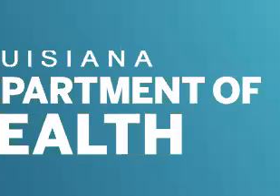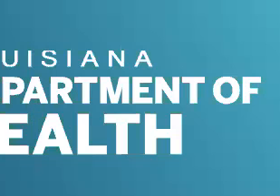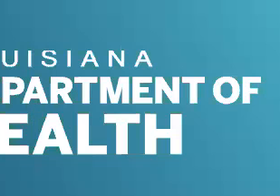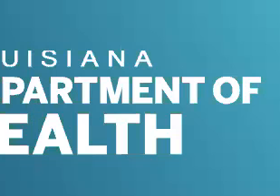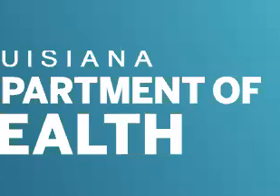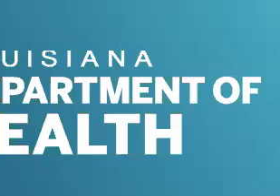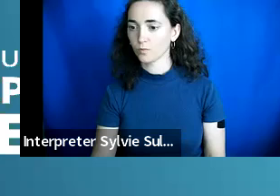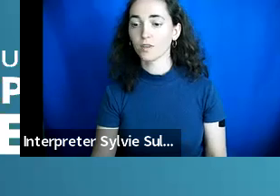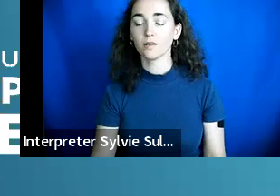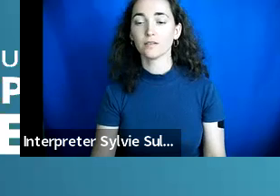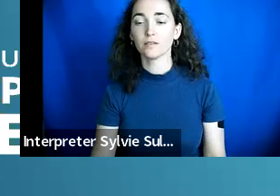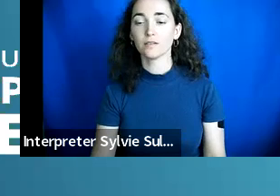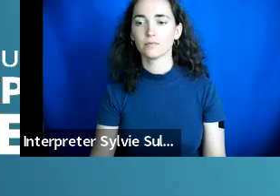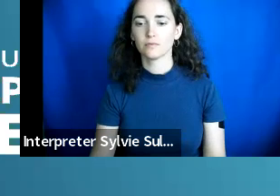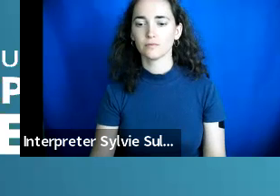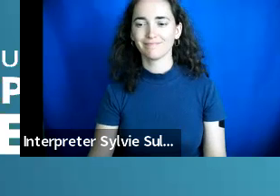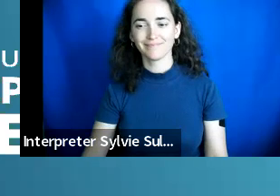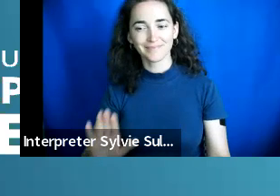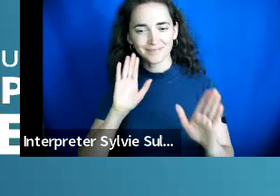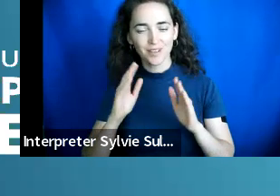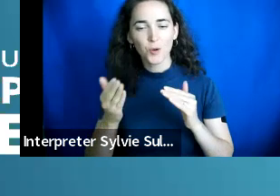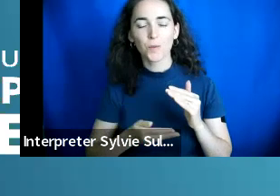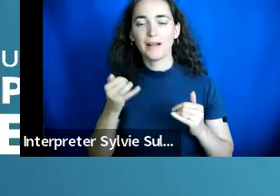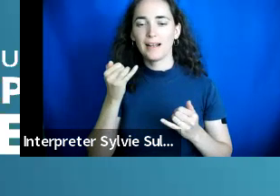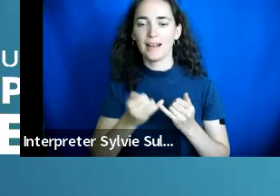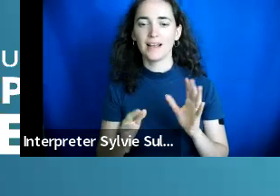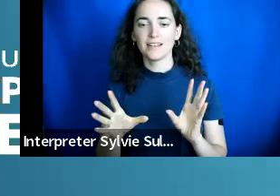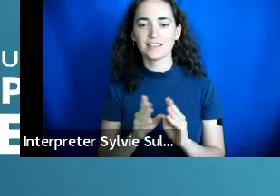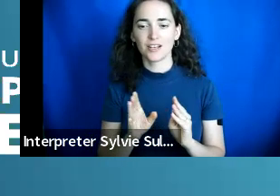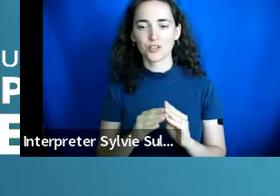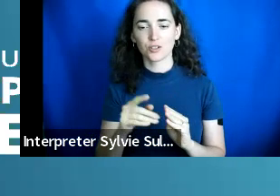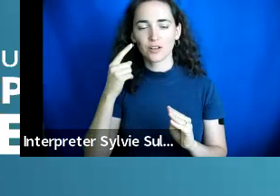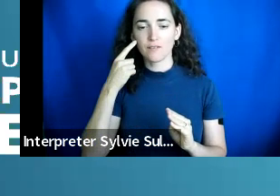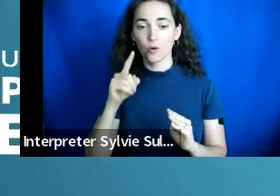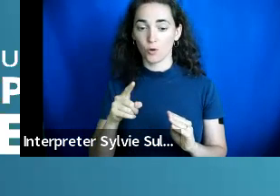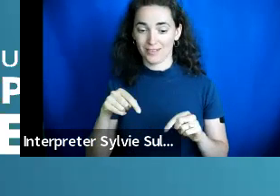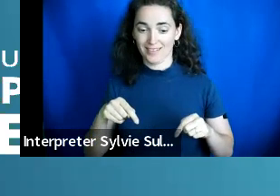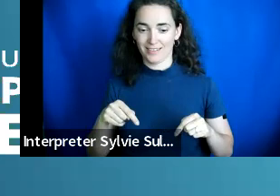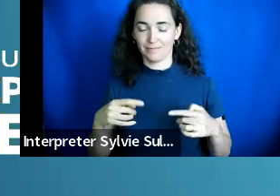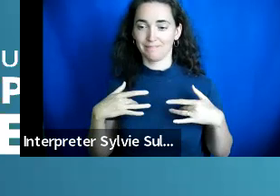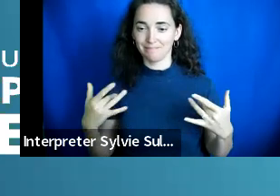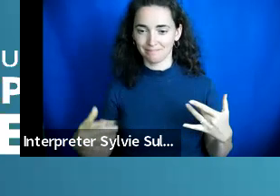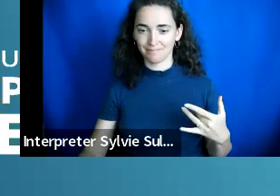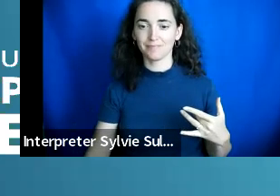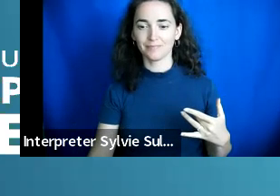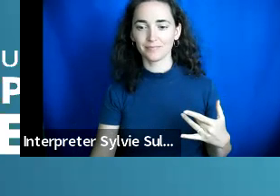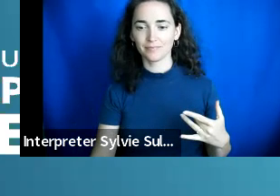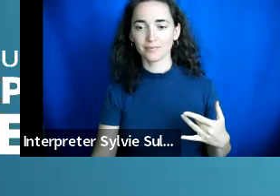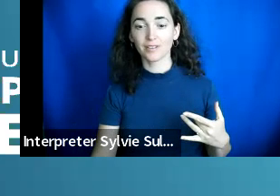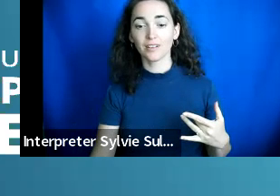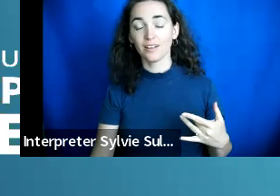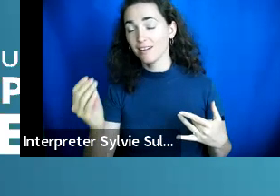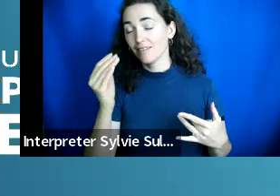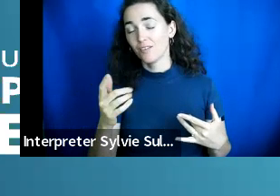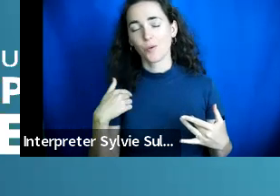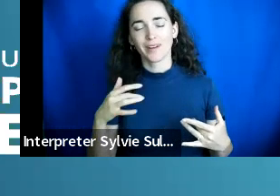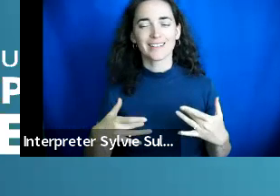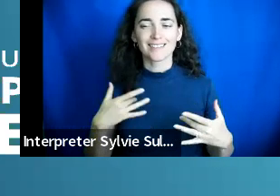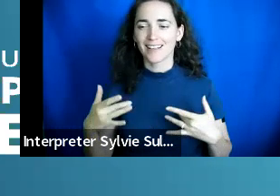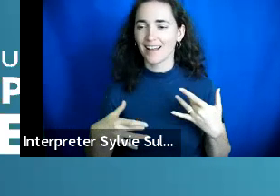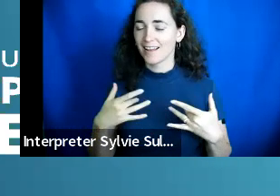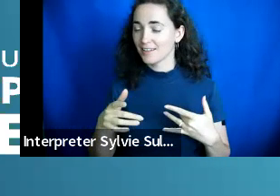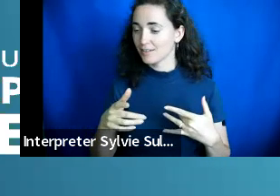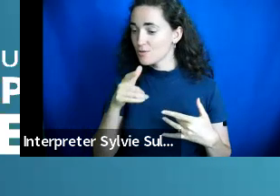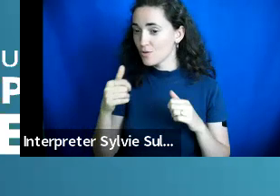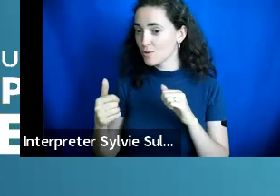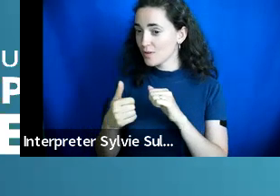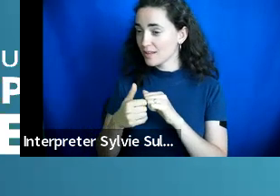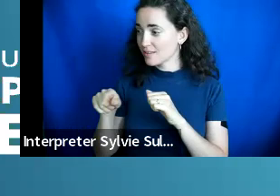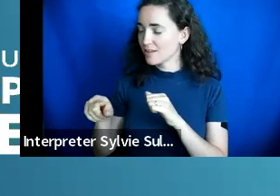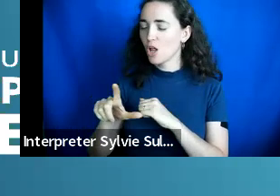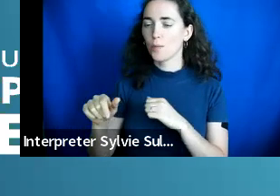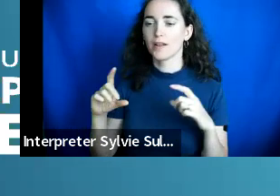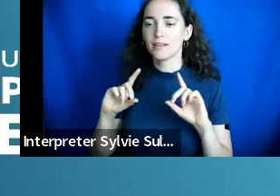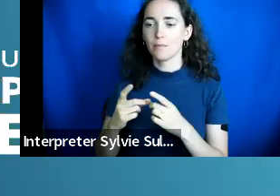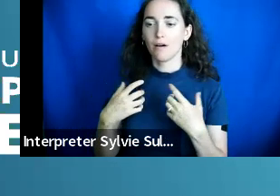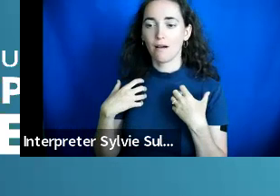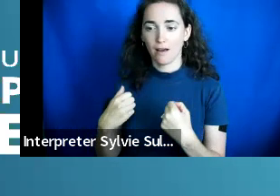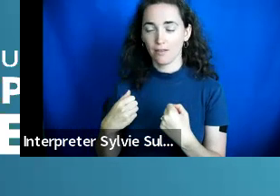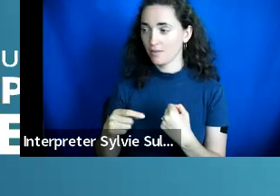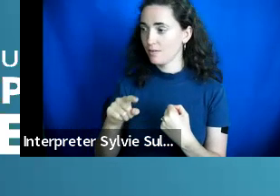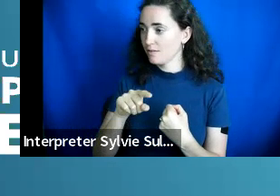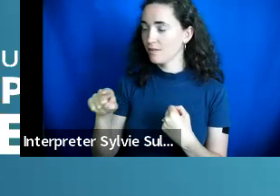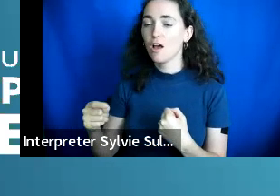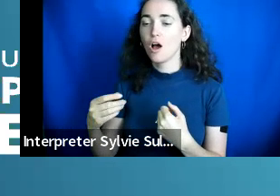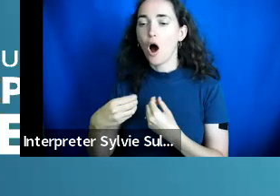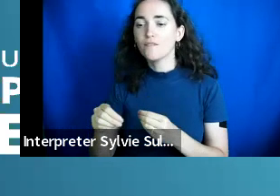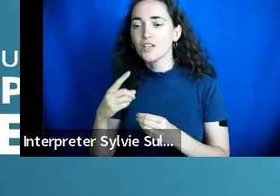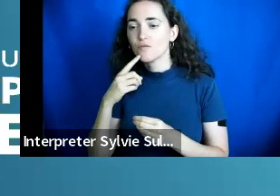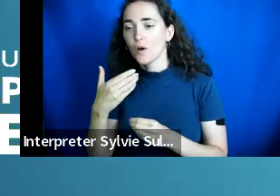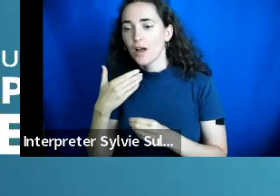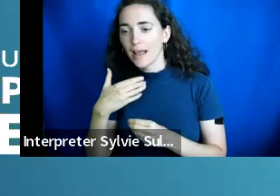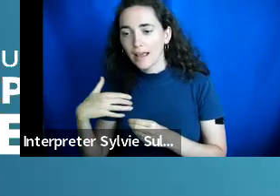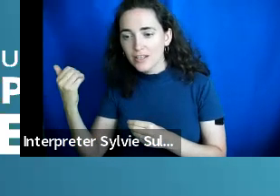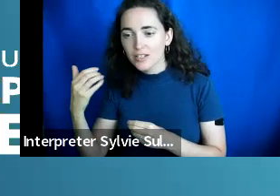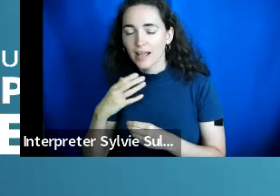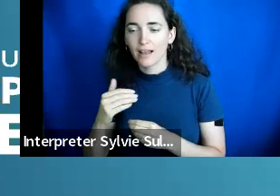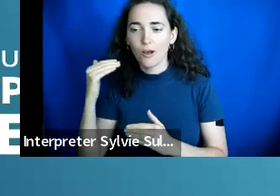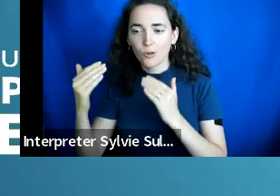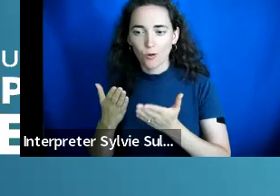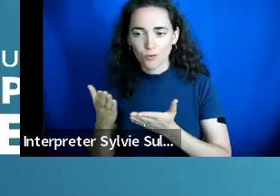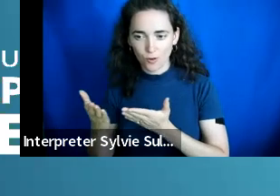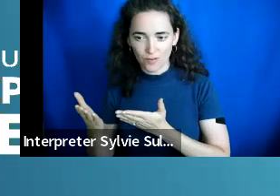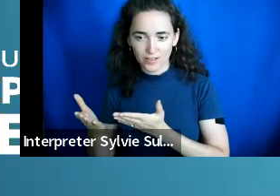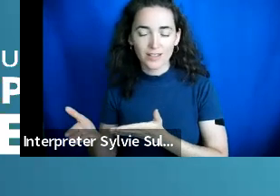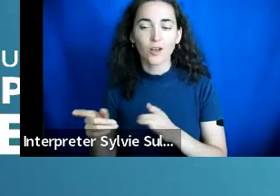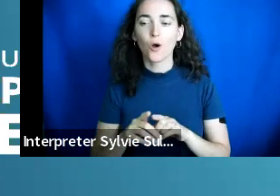Hi everyone and welcome to the last session of our Conference, and we're very excited to have the Louisiana Department of Health, office of aging and adult services as well as the office for citizens with